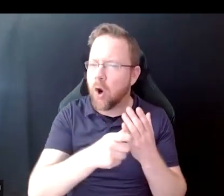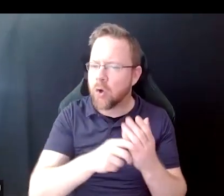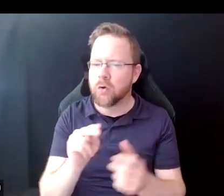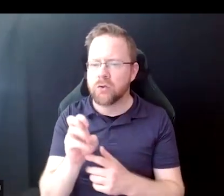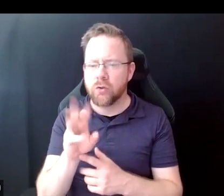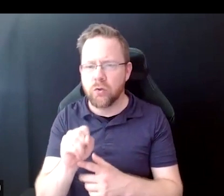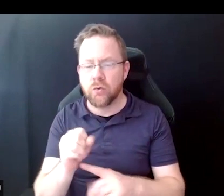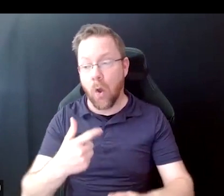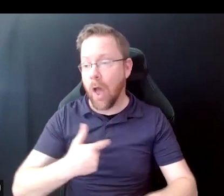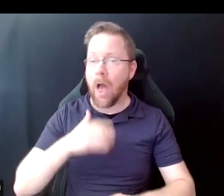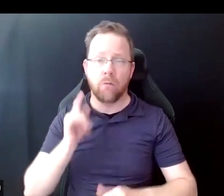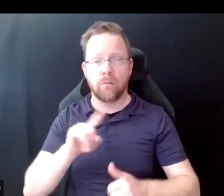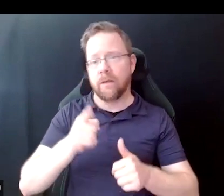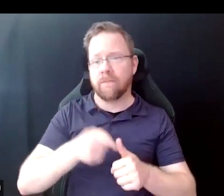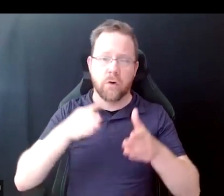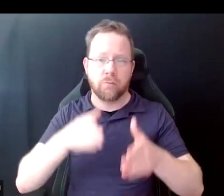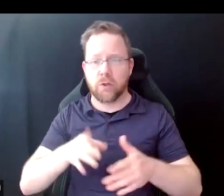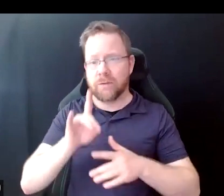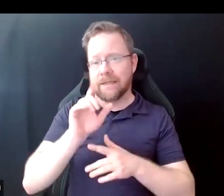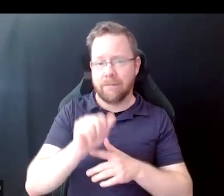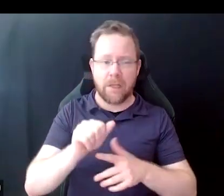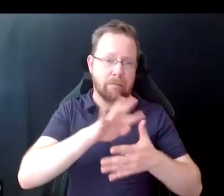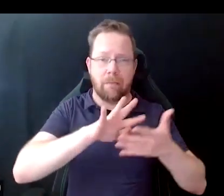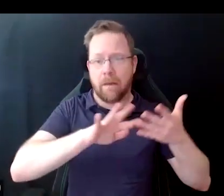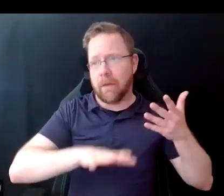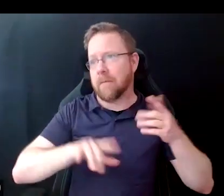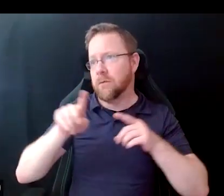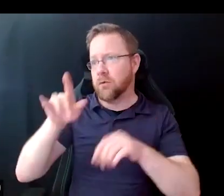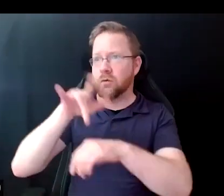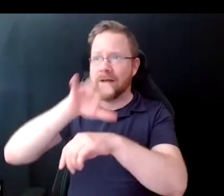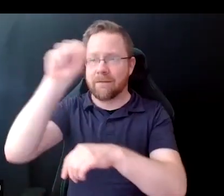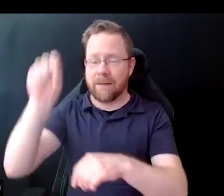"How I'm going to be the first person with disability X in space," and you get, "Those are all great."